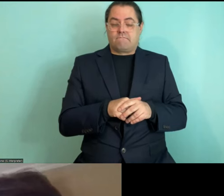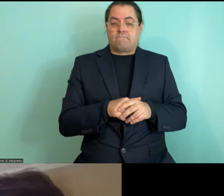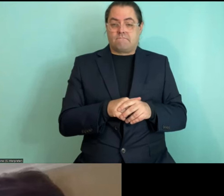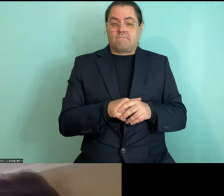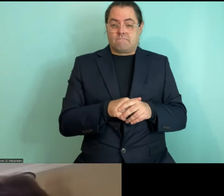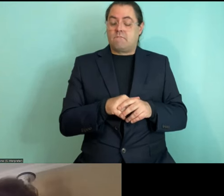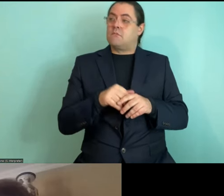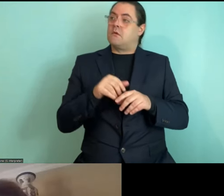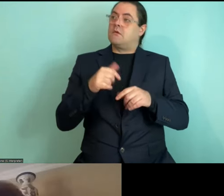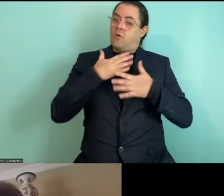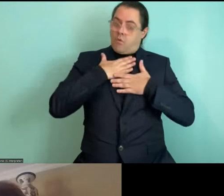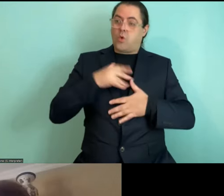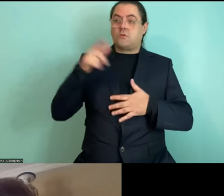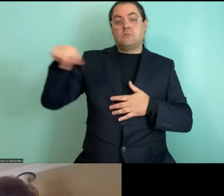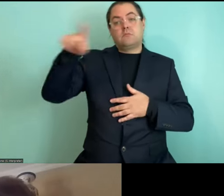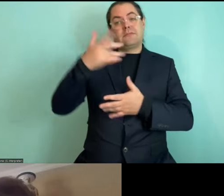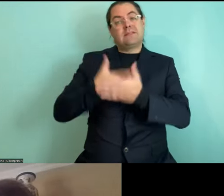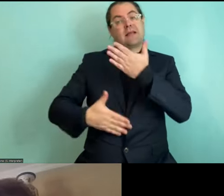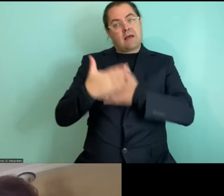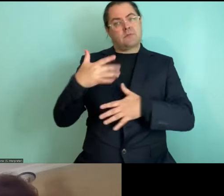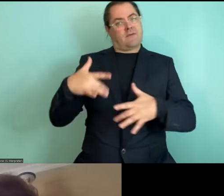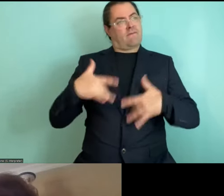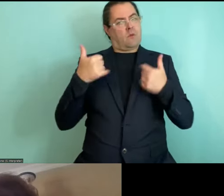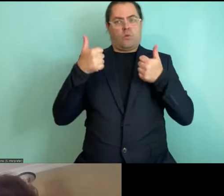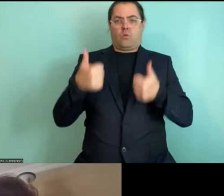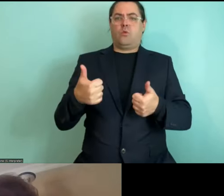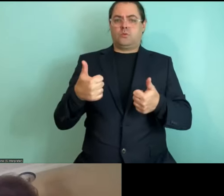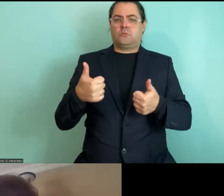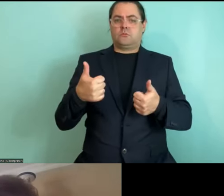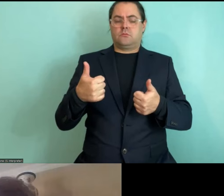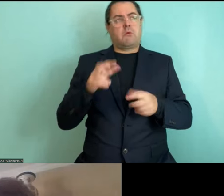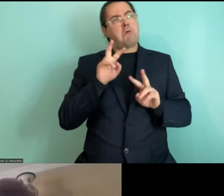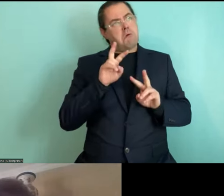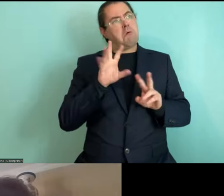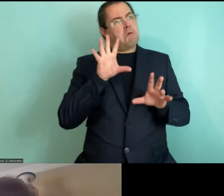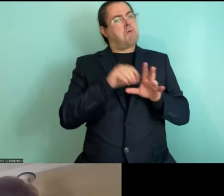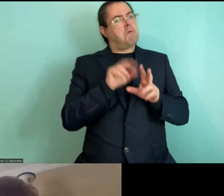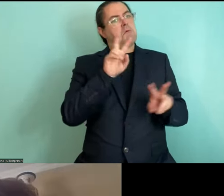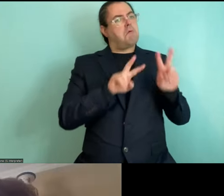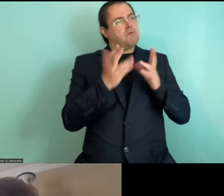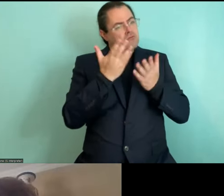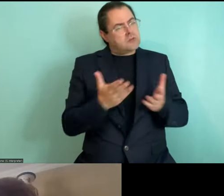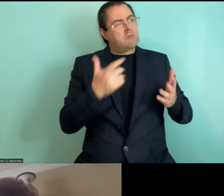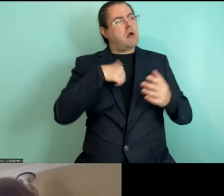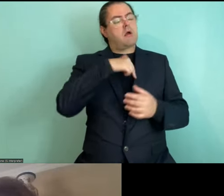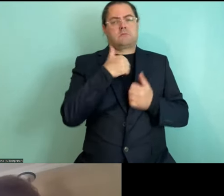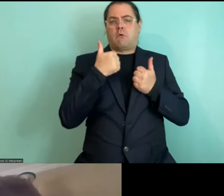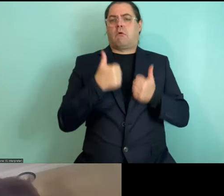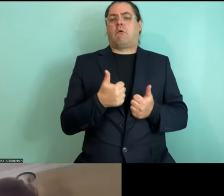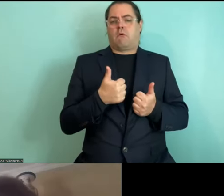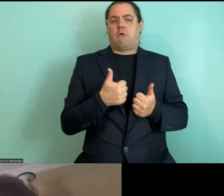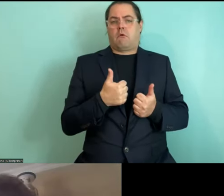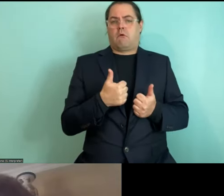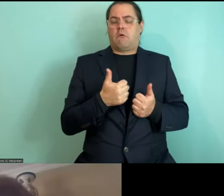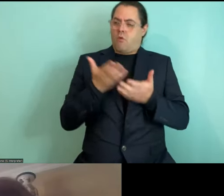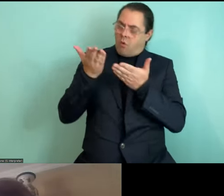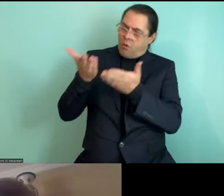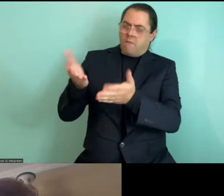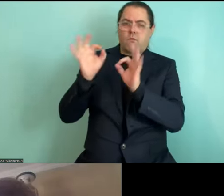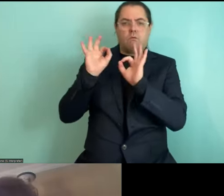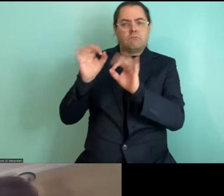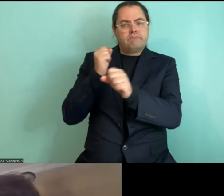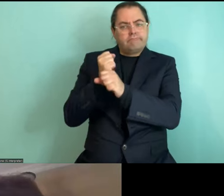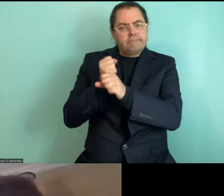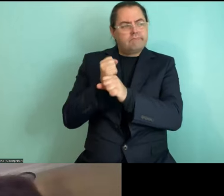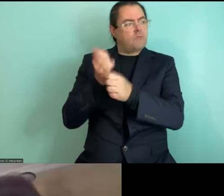see for ganja on efficacy did on per se, the Saturday see as you can be Nikki have a canoe